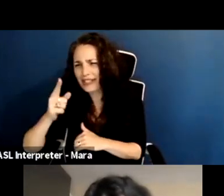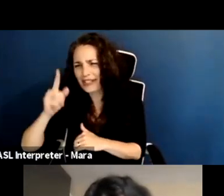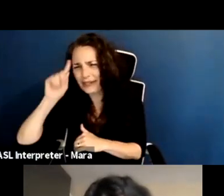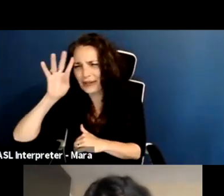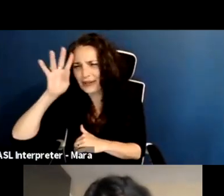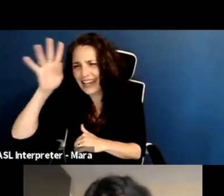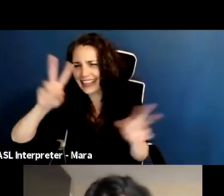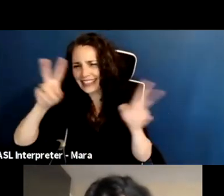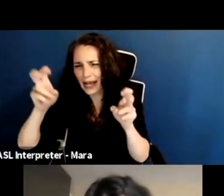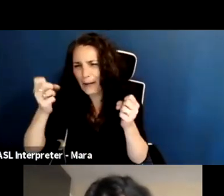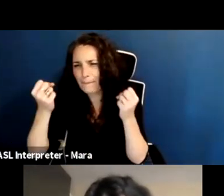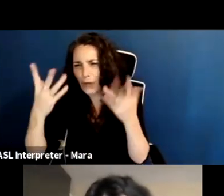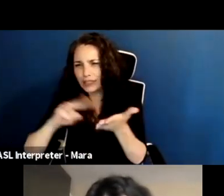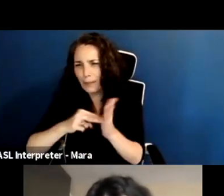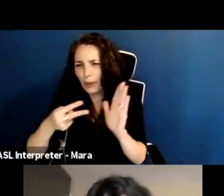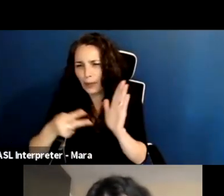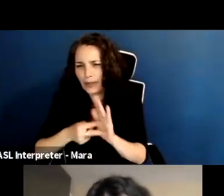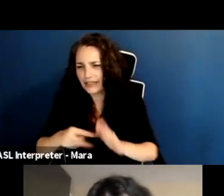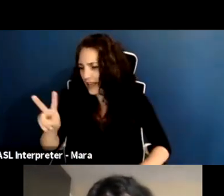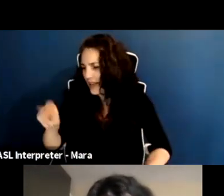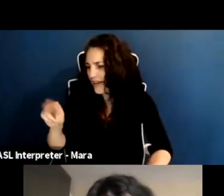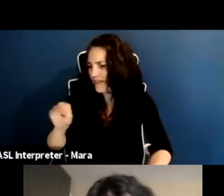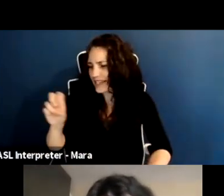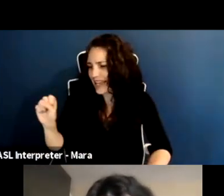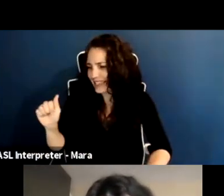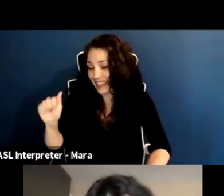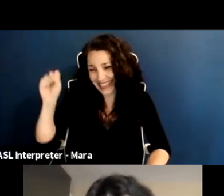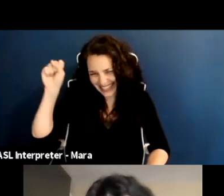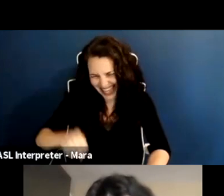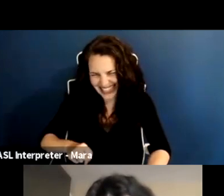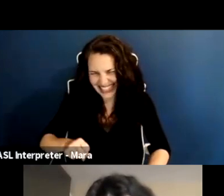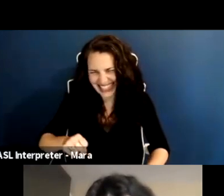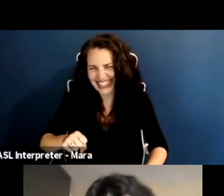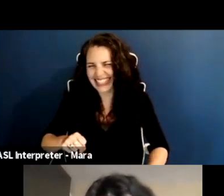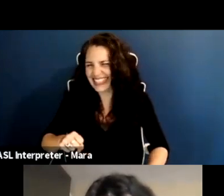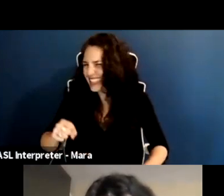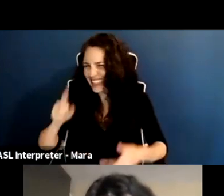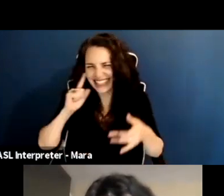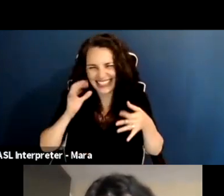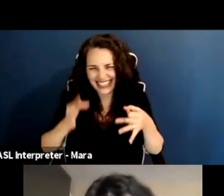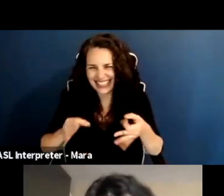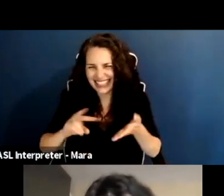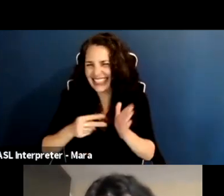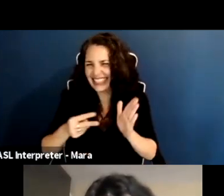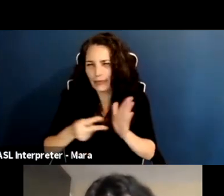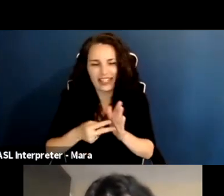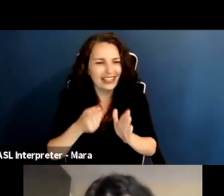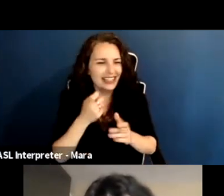Yes, I mean, we were very deliberately, exactly what you just said and it's how we searched for the stories.